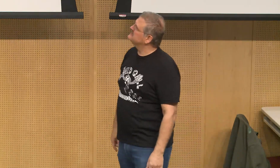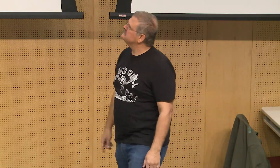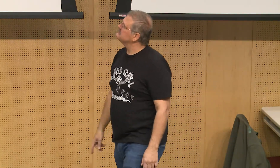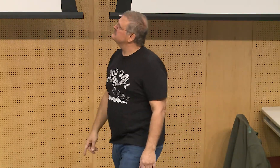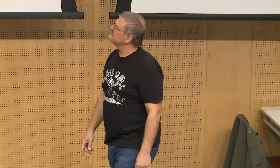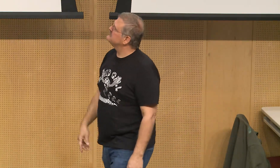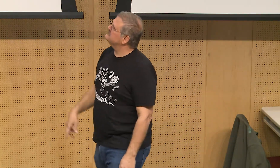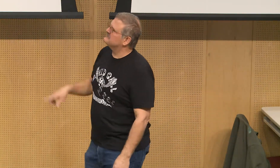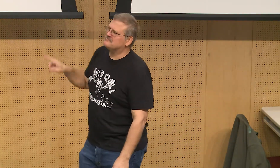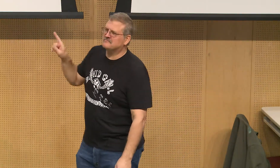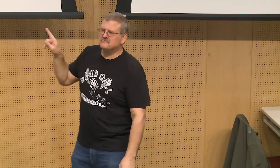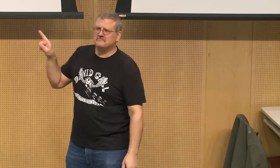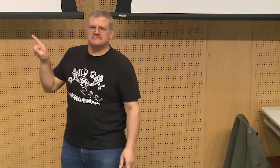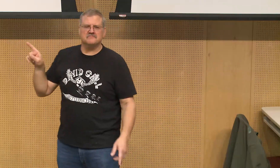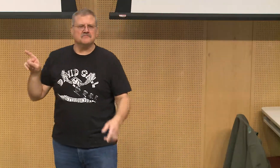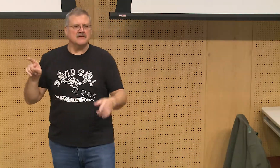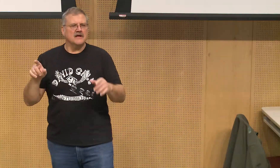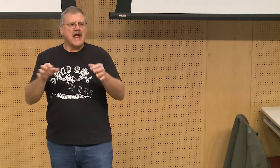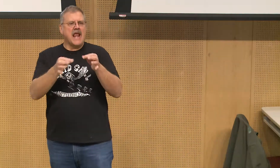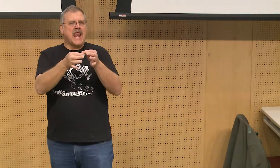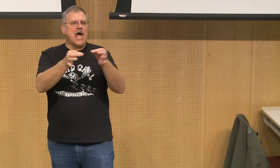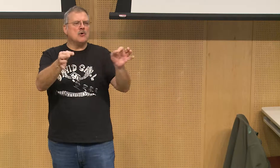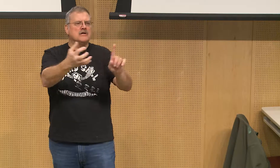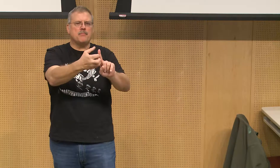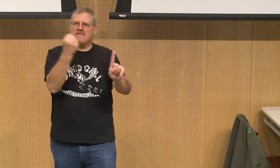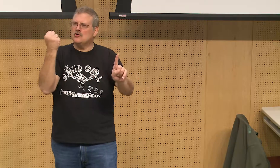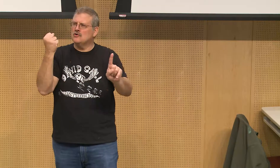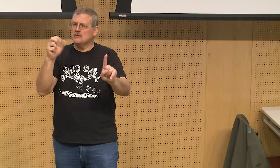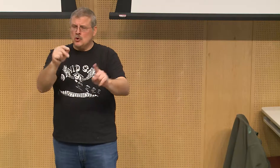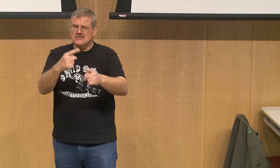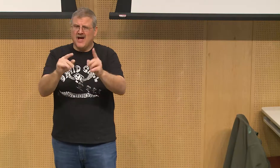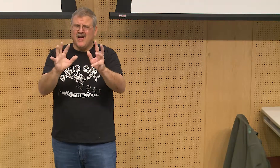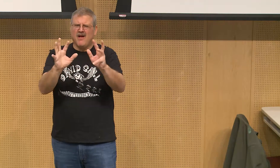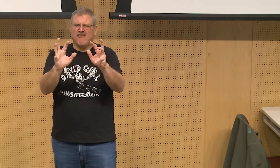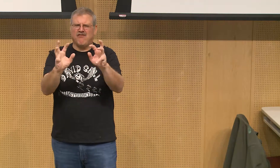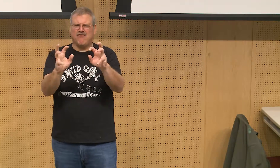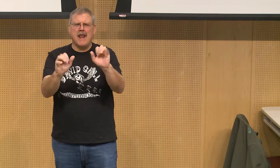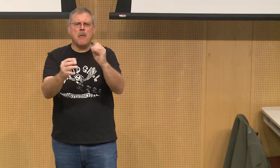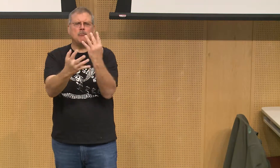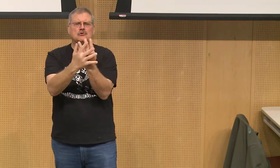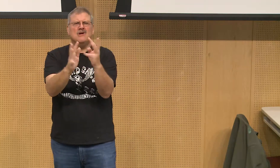This one's called "Dying Hands," and it's about language deprivation. If you see the hands, they're dying.